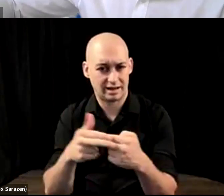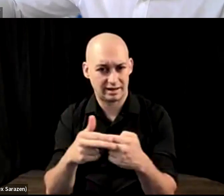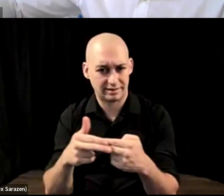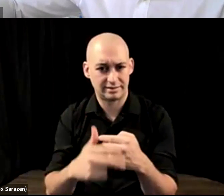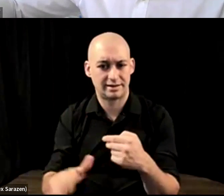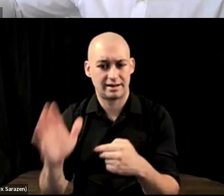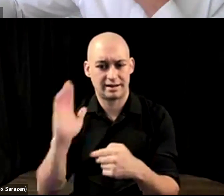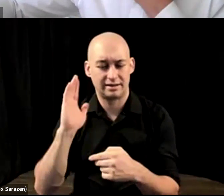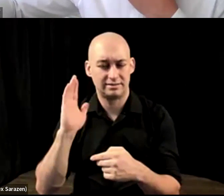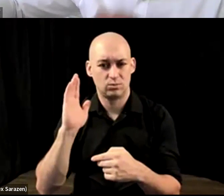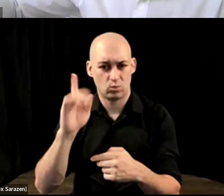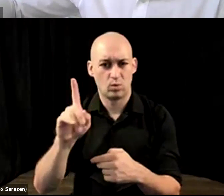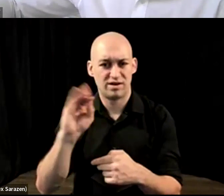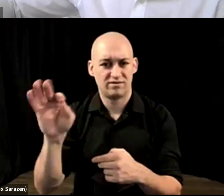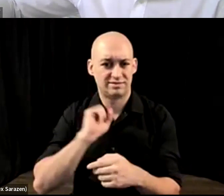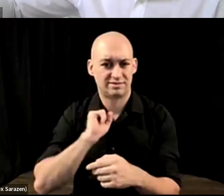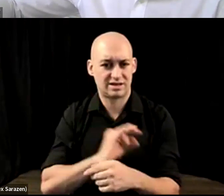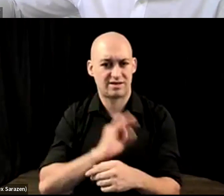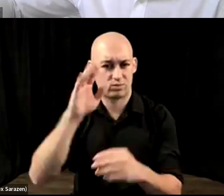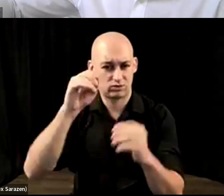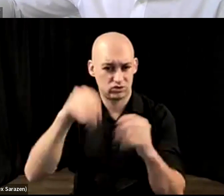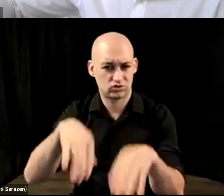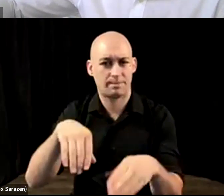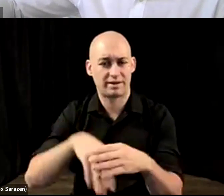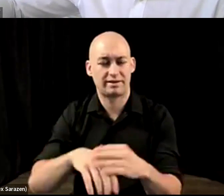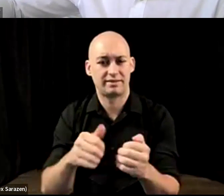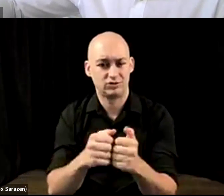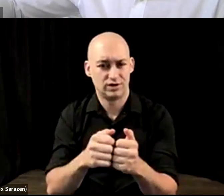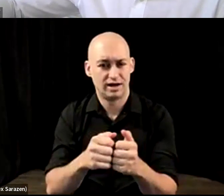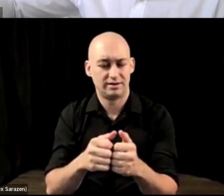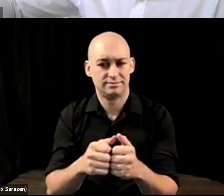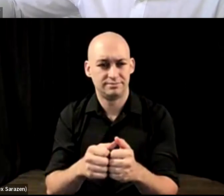One of our staff members will drop it in the chat. We're happy to. Come and do briefings.